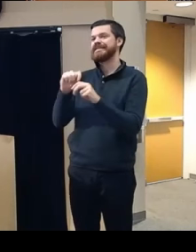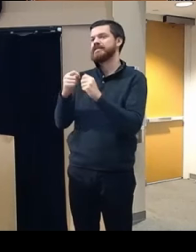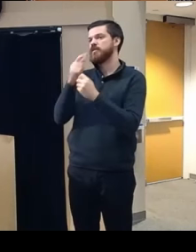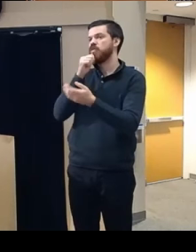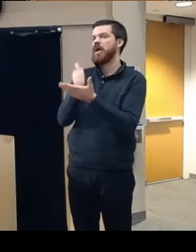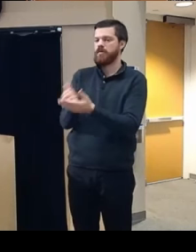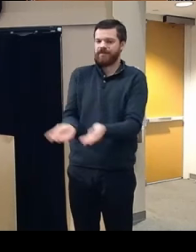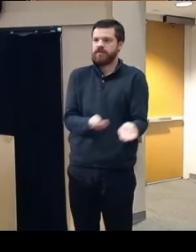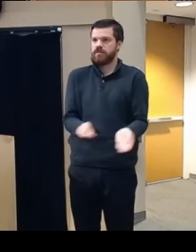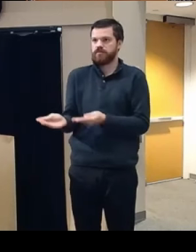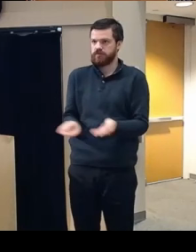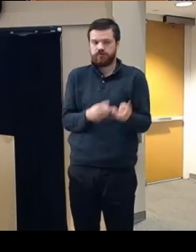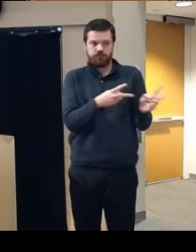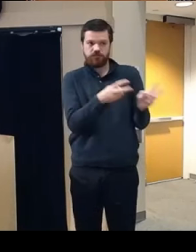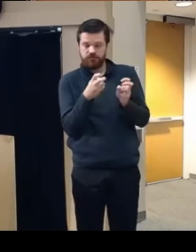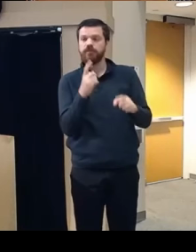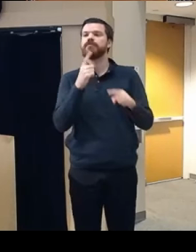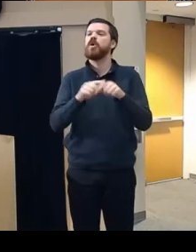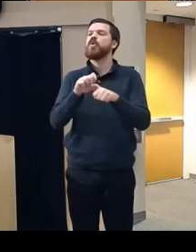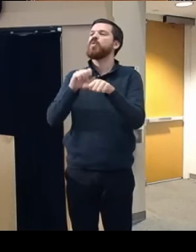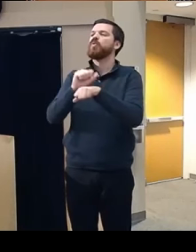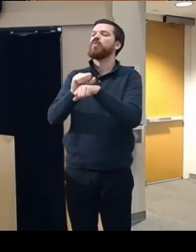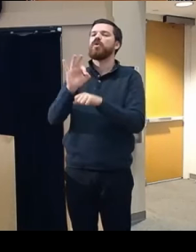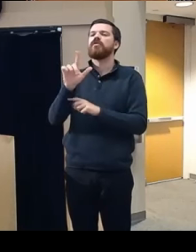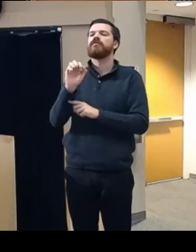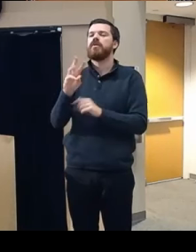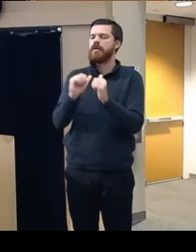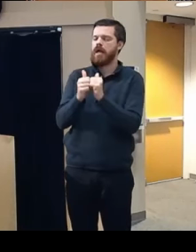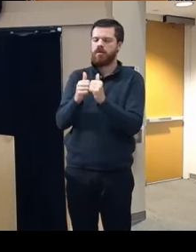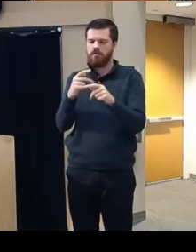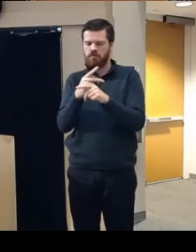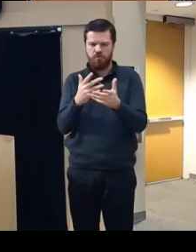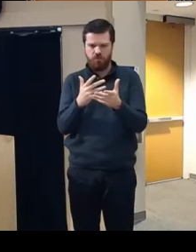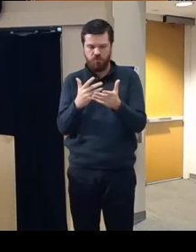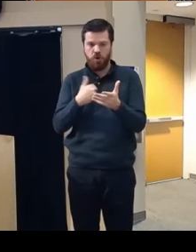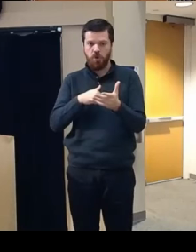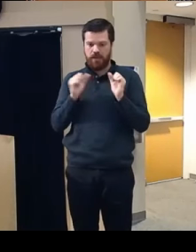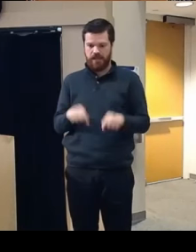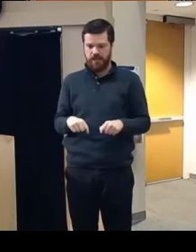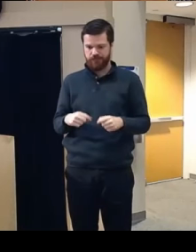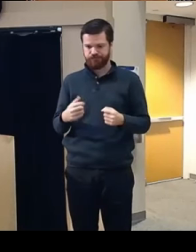also figuring out a workflow of how that is going to work um to figure out how we can um